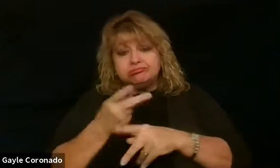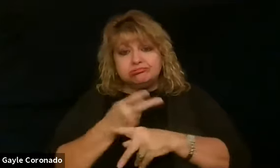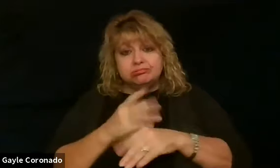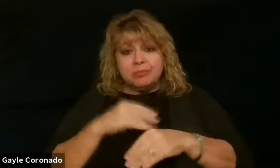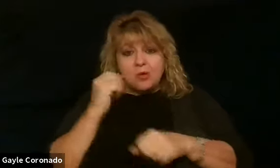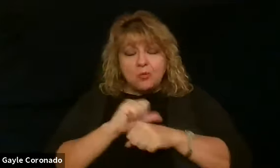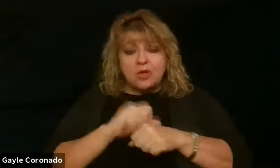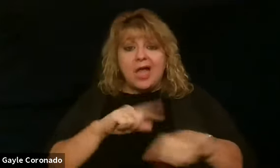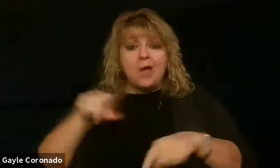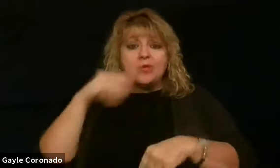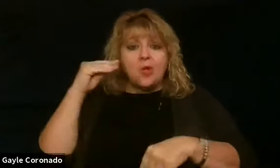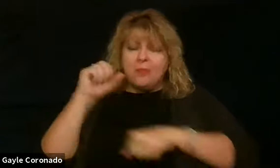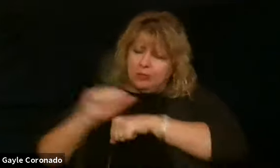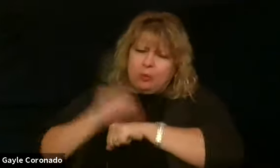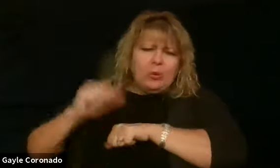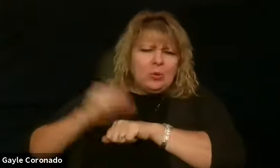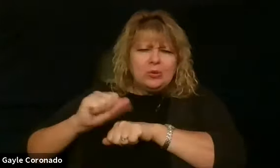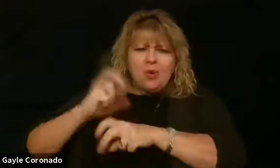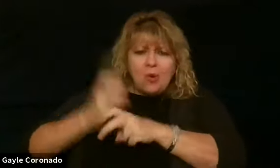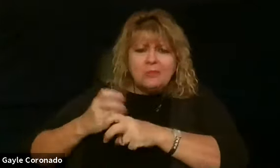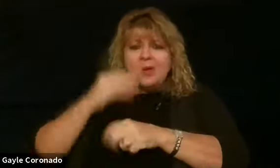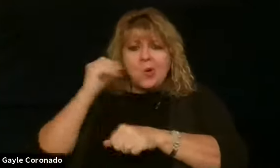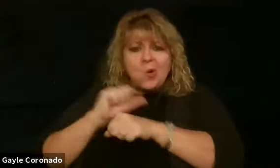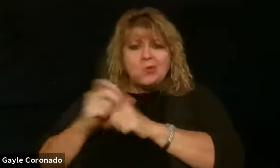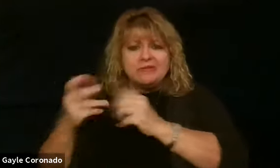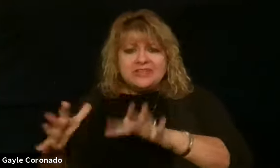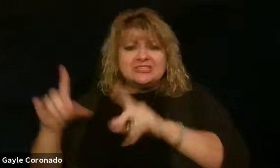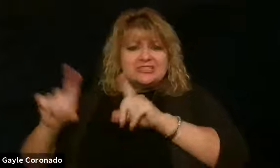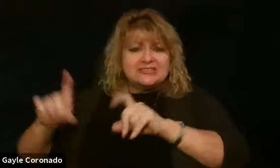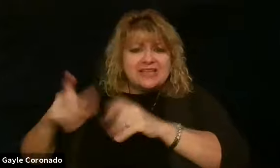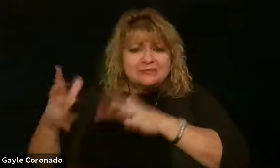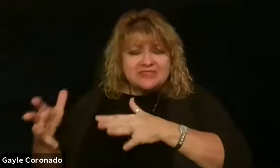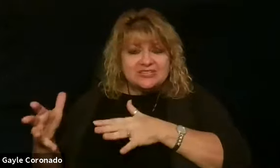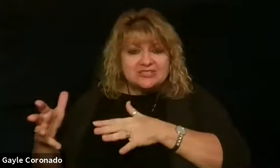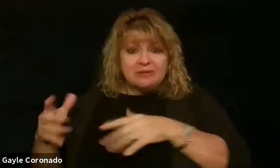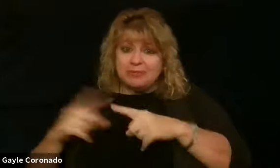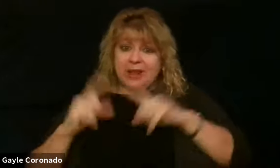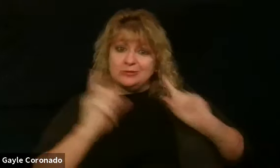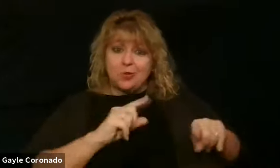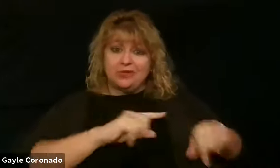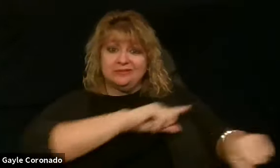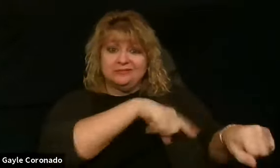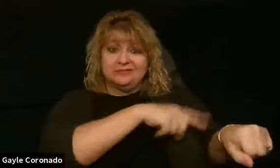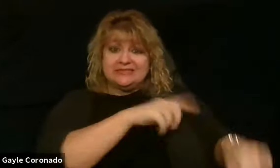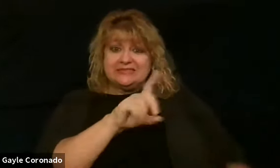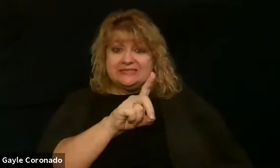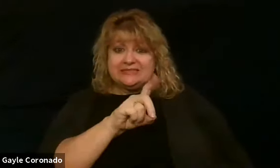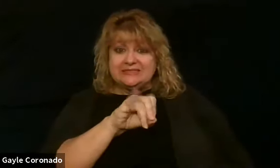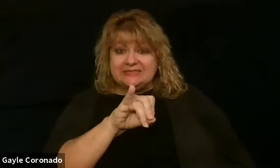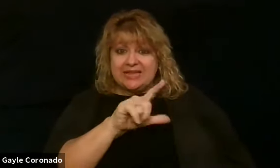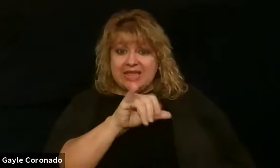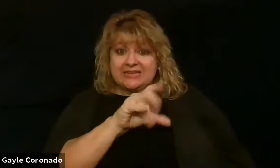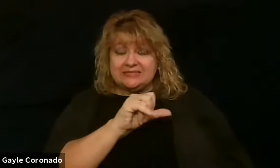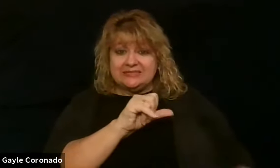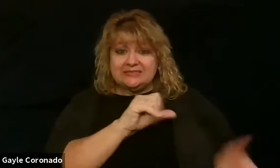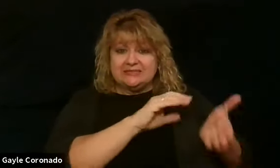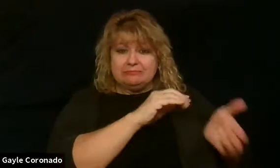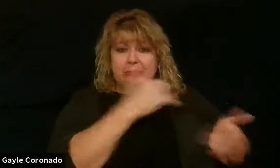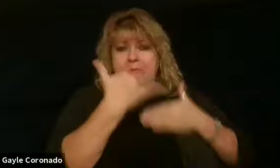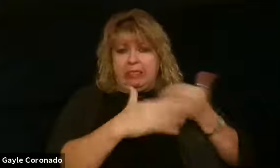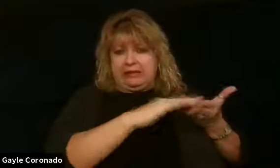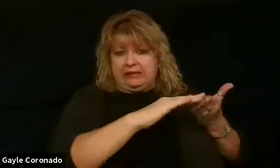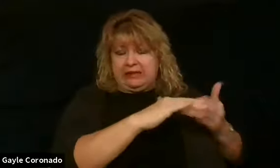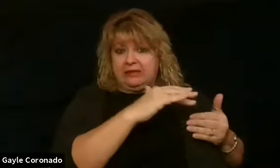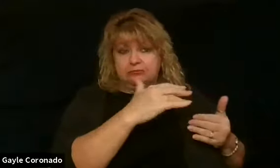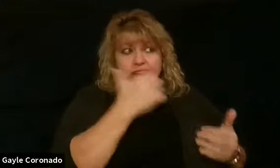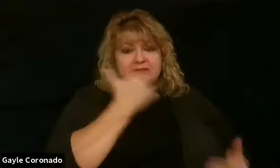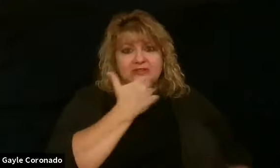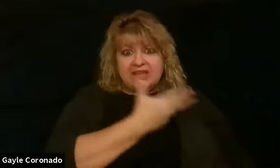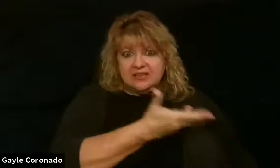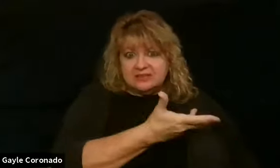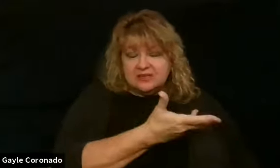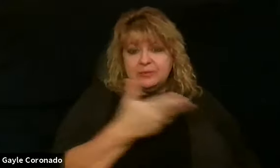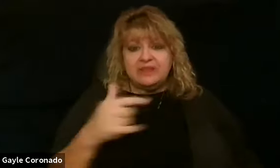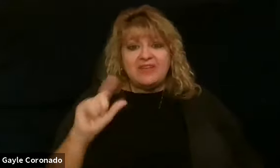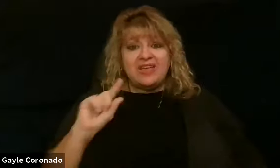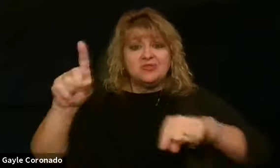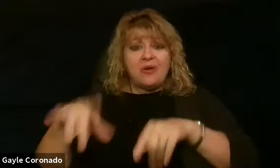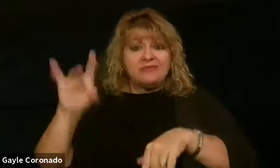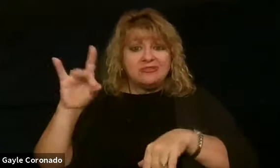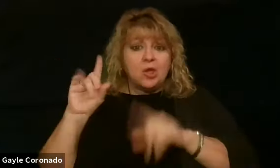off to be able to get my homework done in my exams and things like that. So it is a little more difficult living with a disability to be able to walk around campus and find your classes go up the stairs.